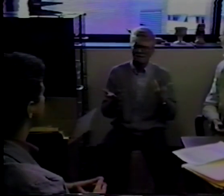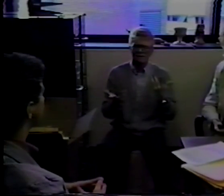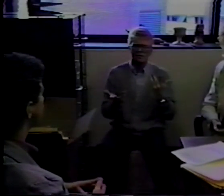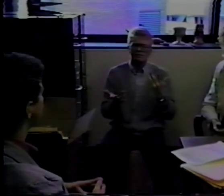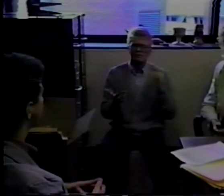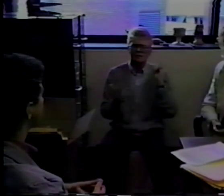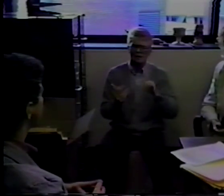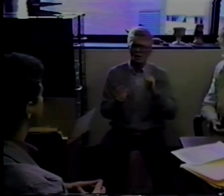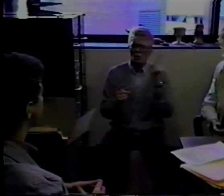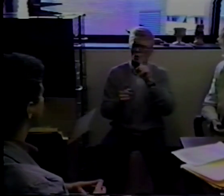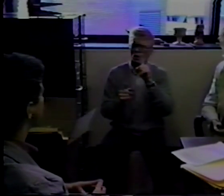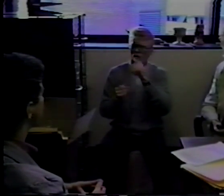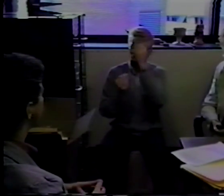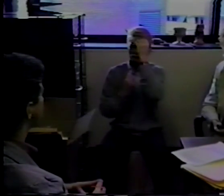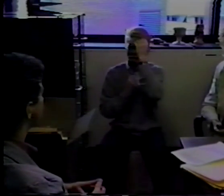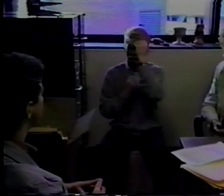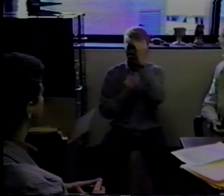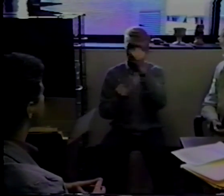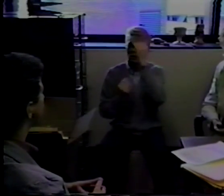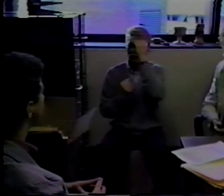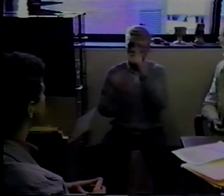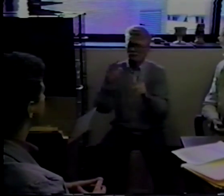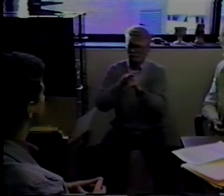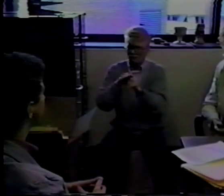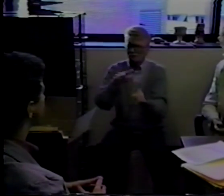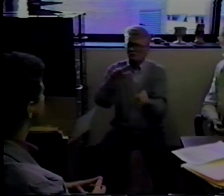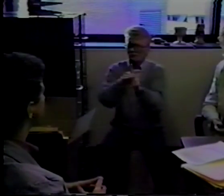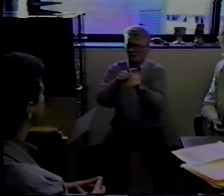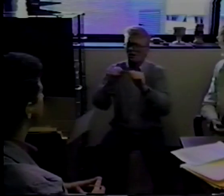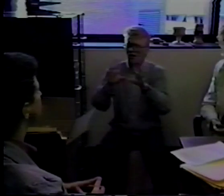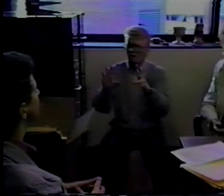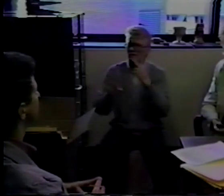thing going on that's showing up in chunks. In other words the consciousness